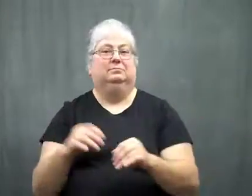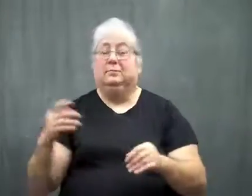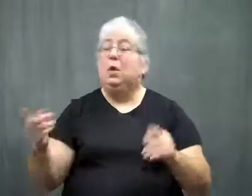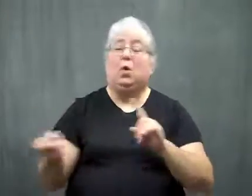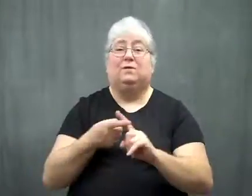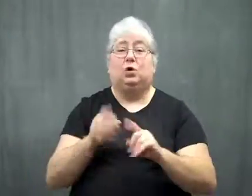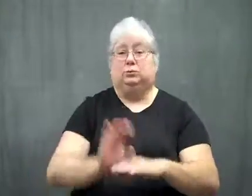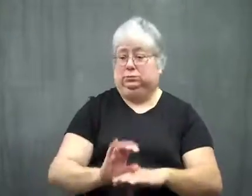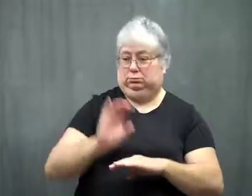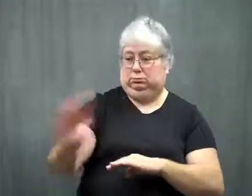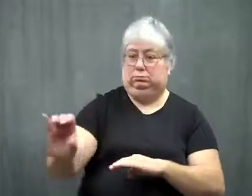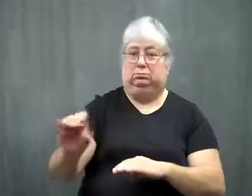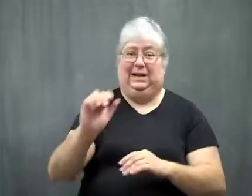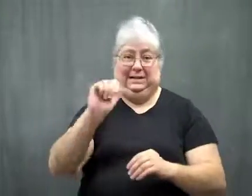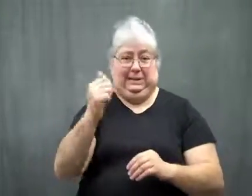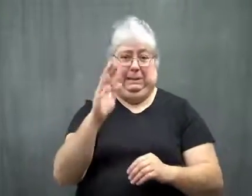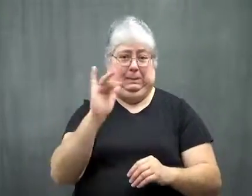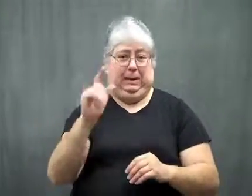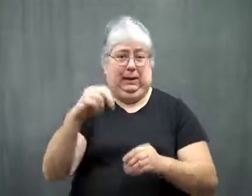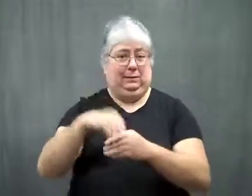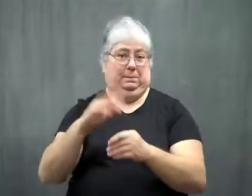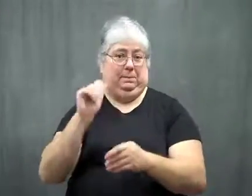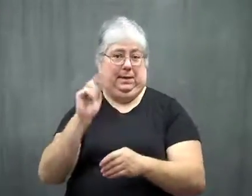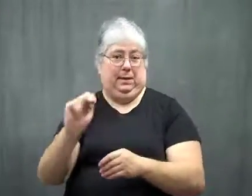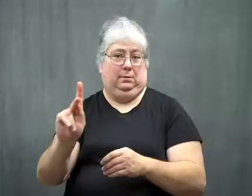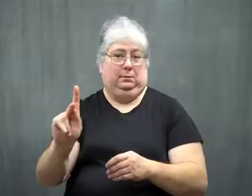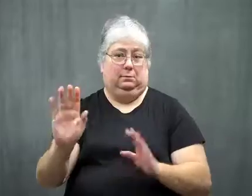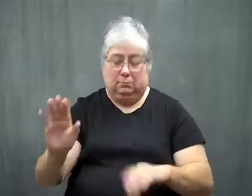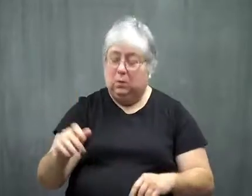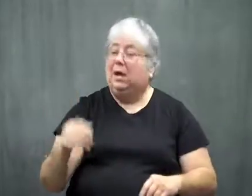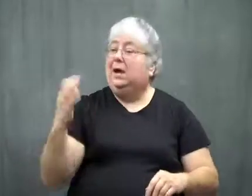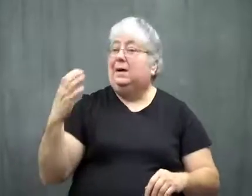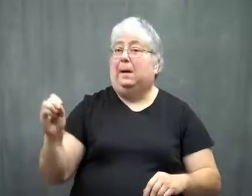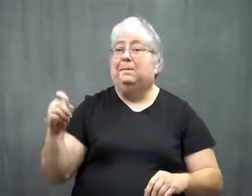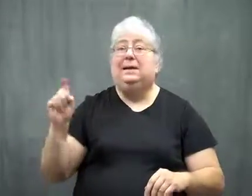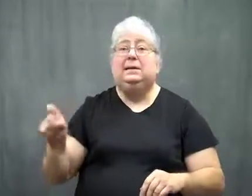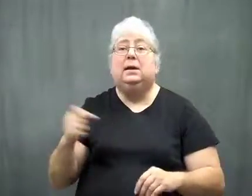The bank would start with $10 billion.